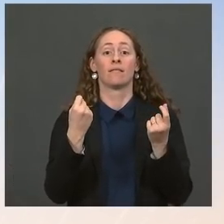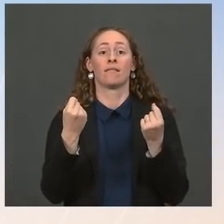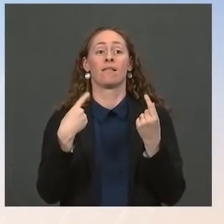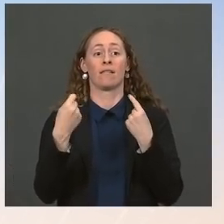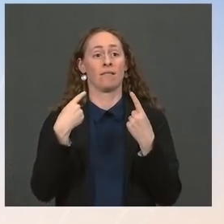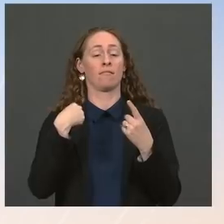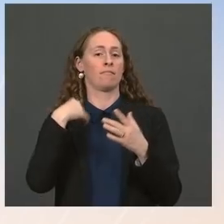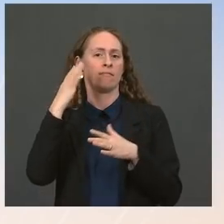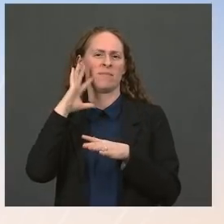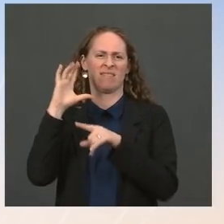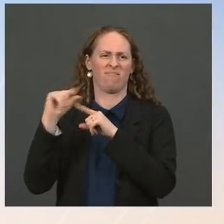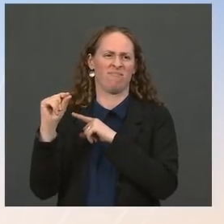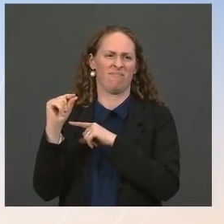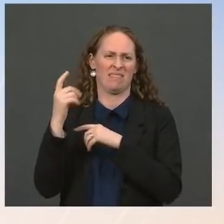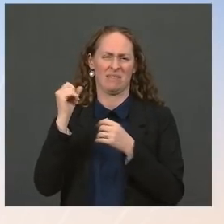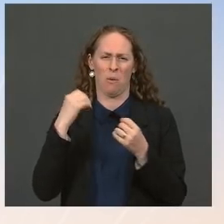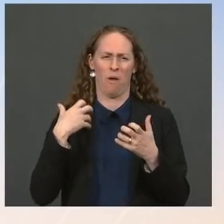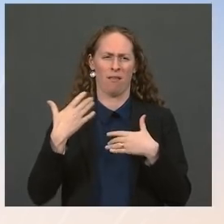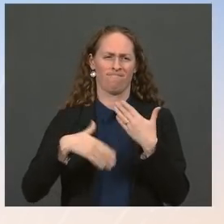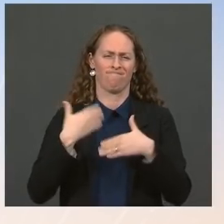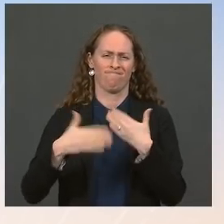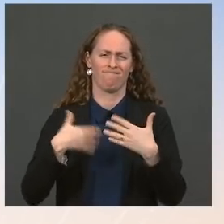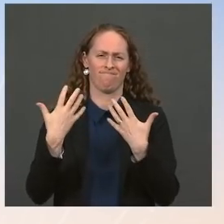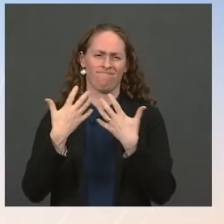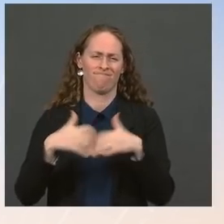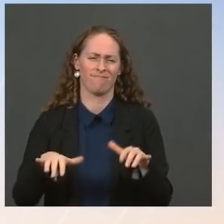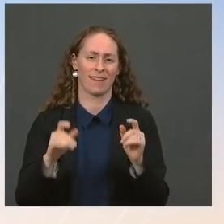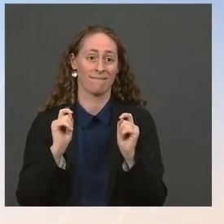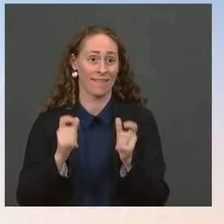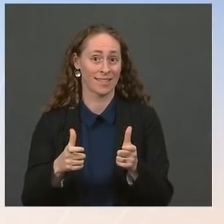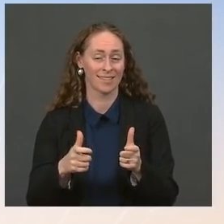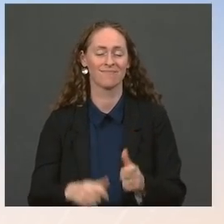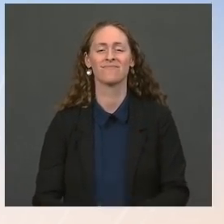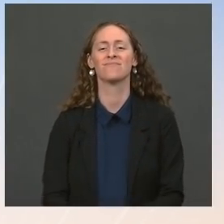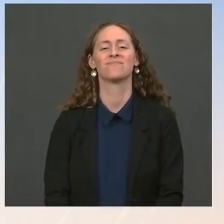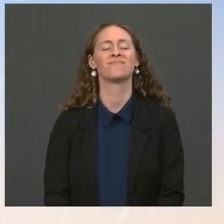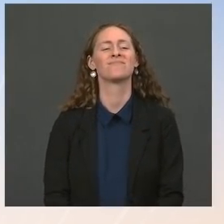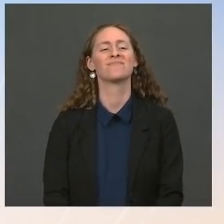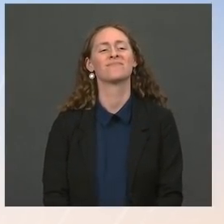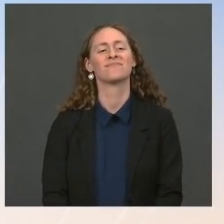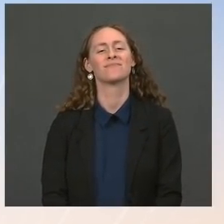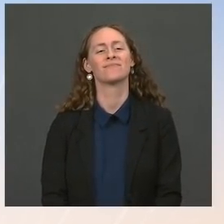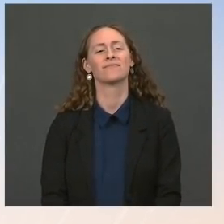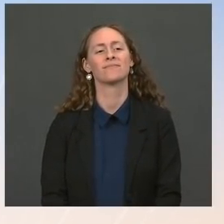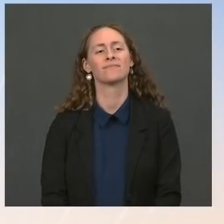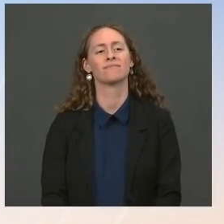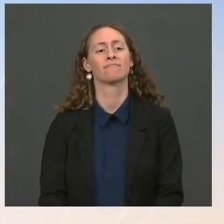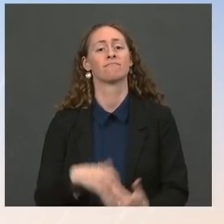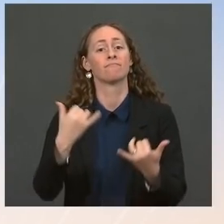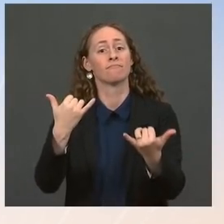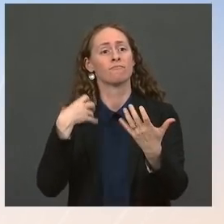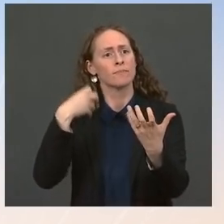So, I just wanted to recap just a few of the announcements made today on supply chains. It's a huge announcement, so I wanted to make sure